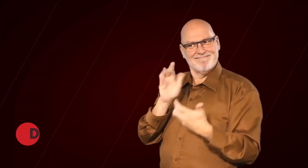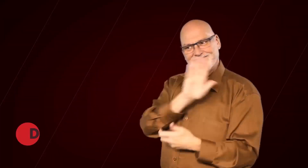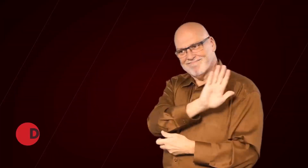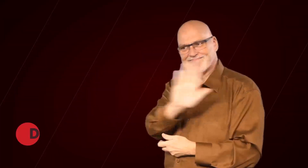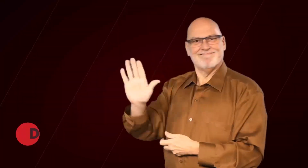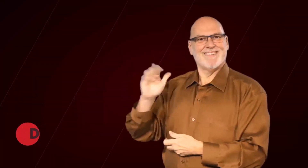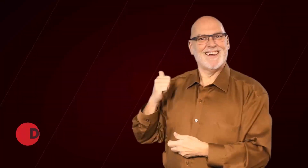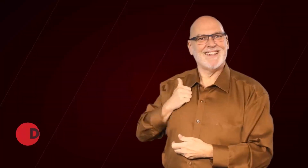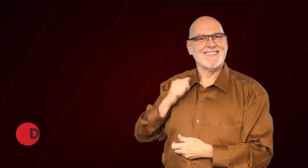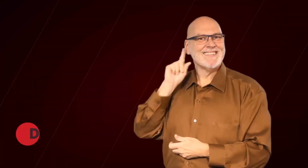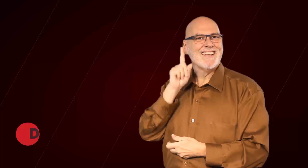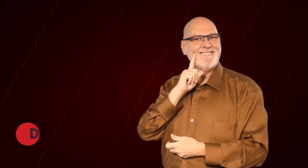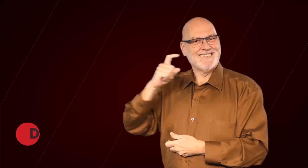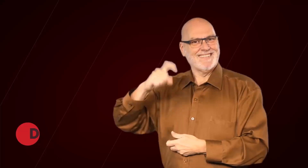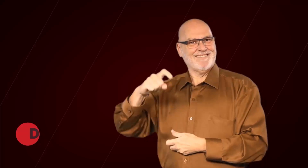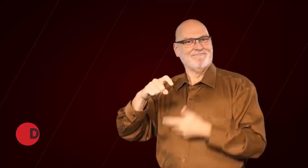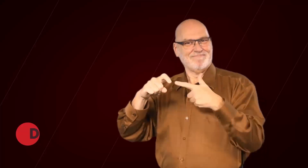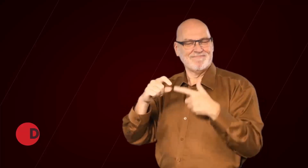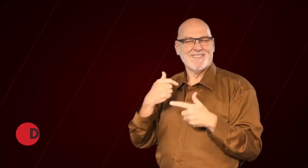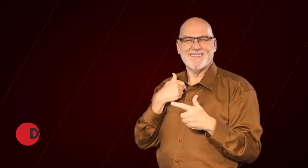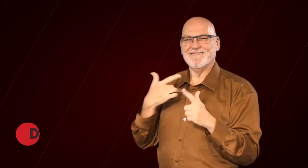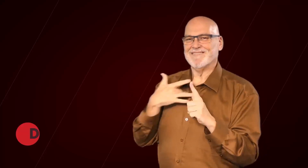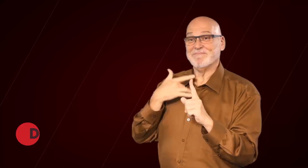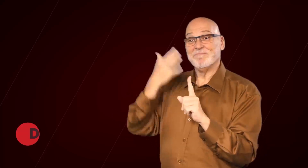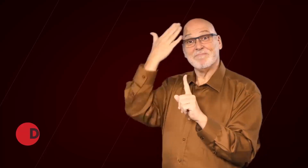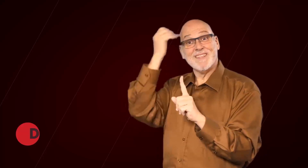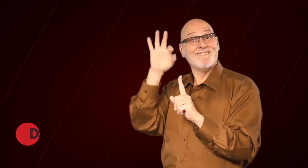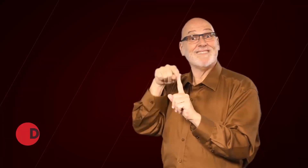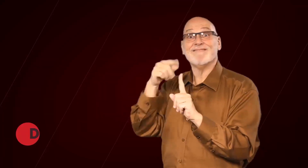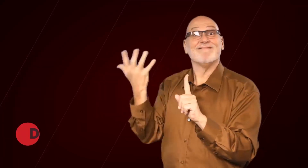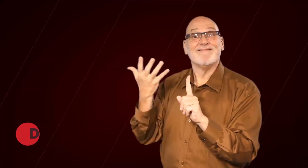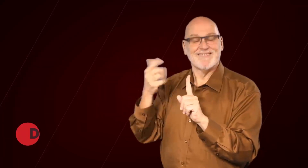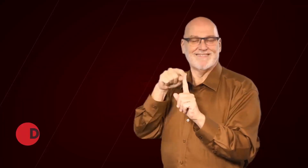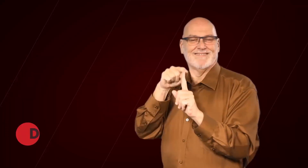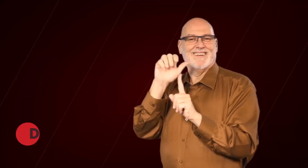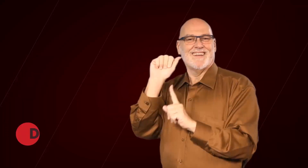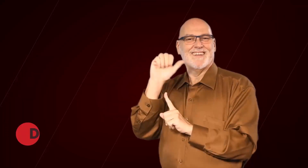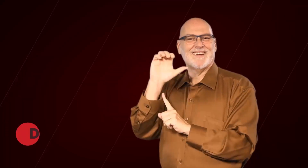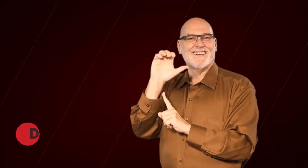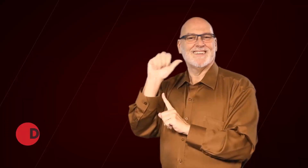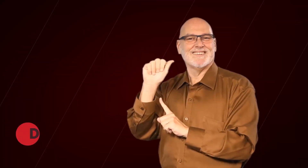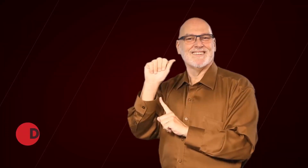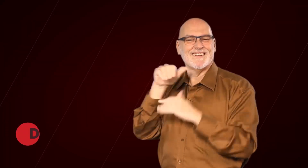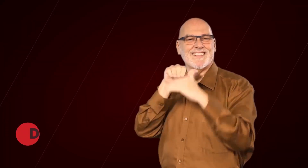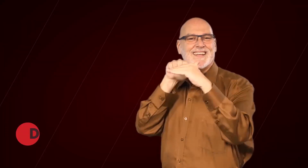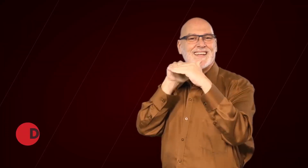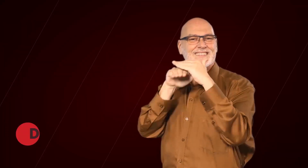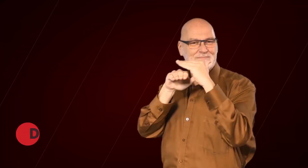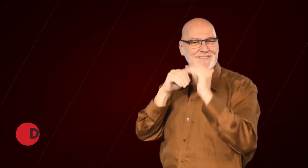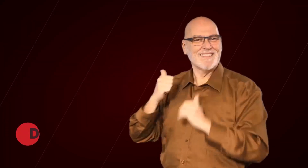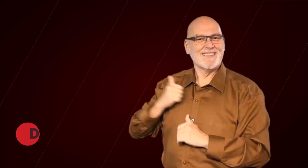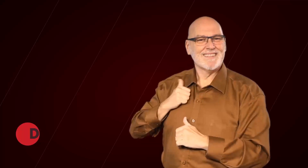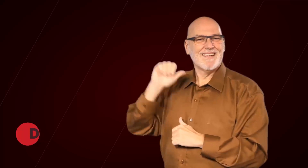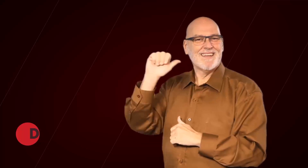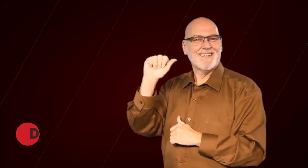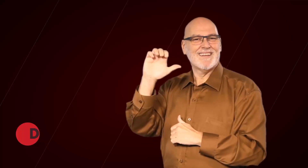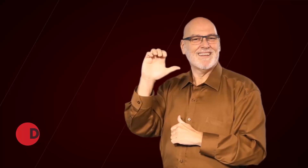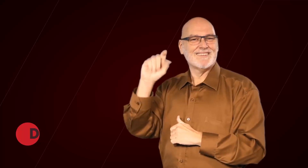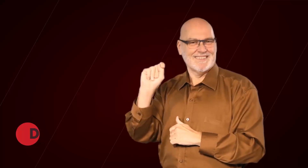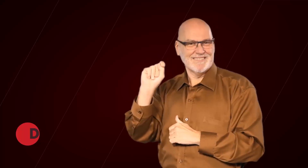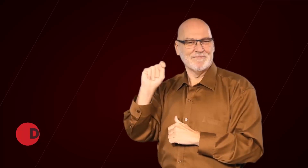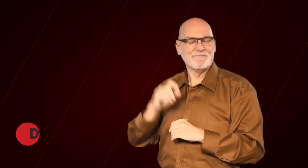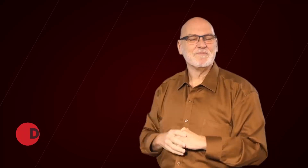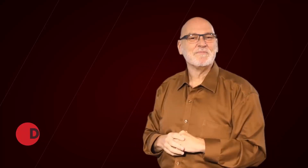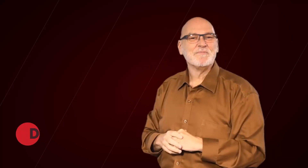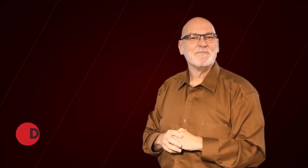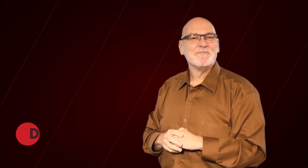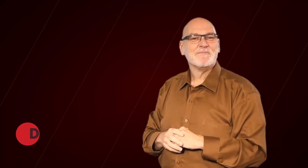the needs of Deaf Canadians as a result of the Accessible Canada Act.